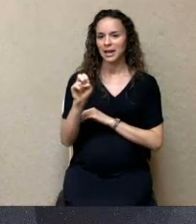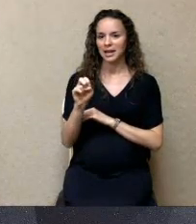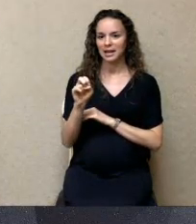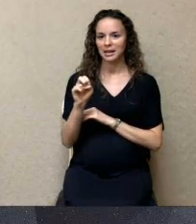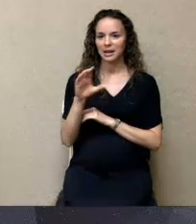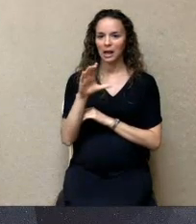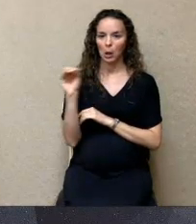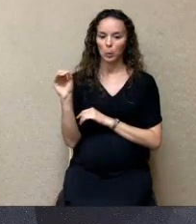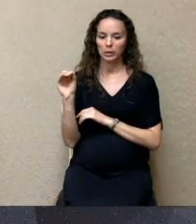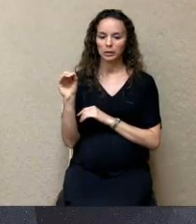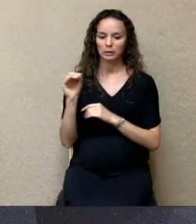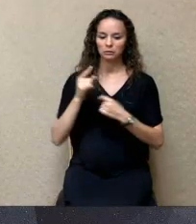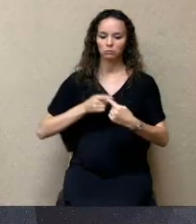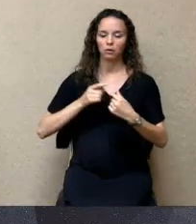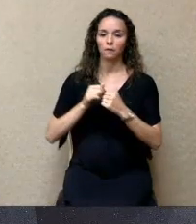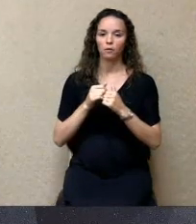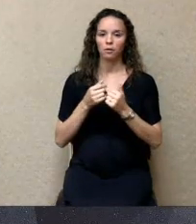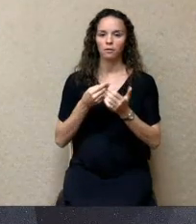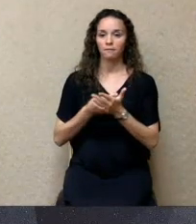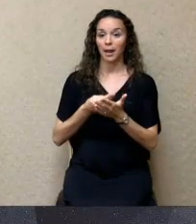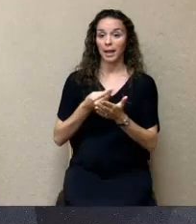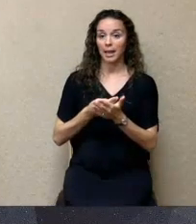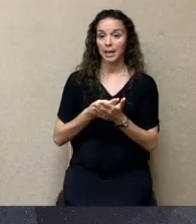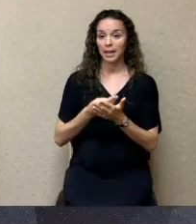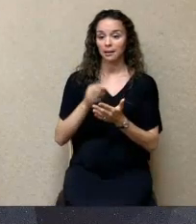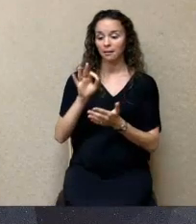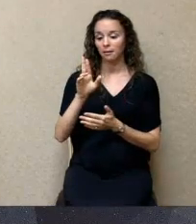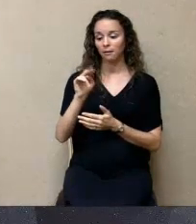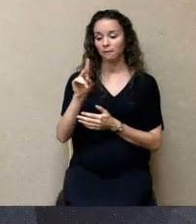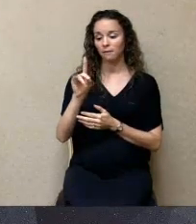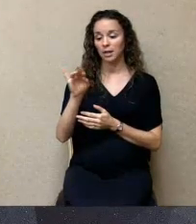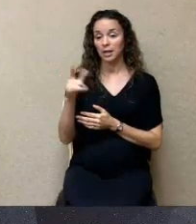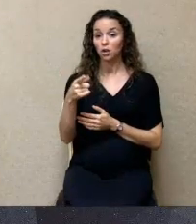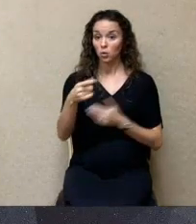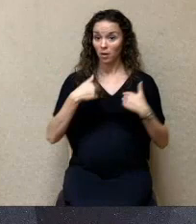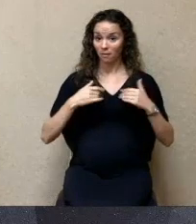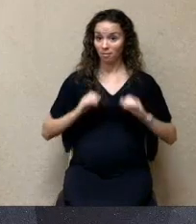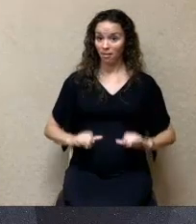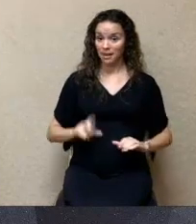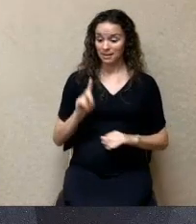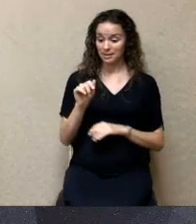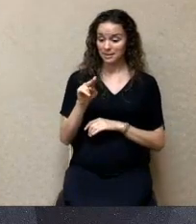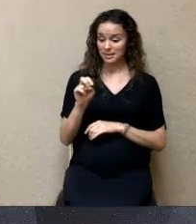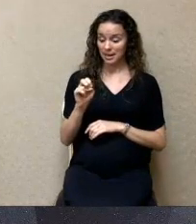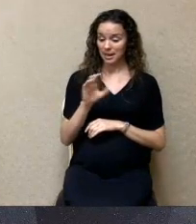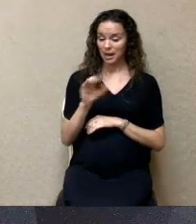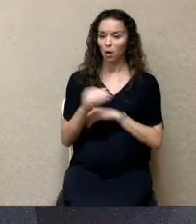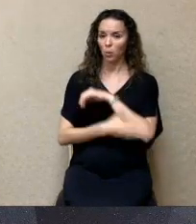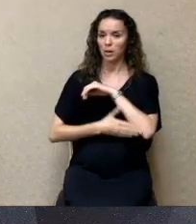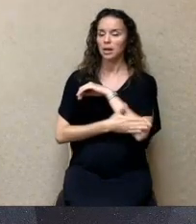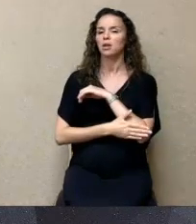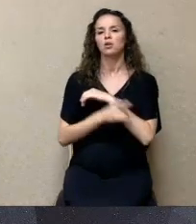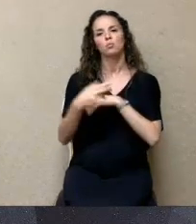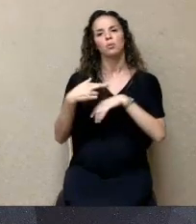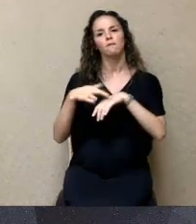If you have clients in that Dane County area, you could refer them and should refer them back over to the Aging